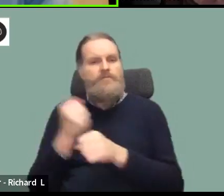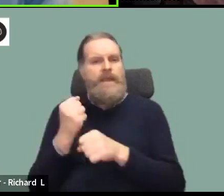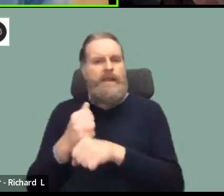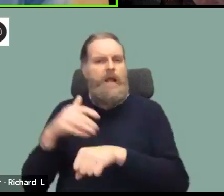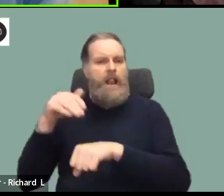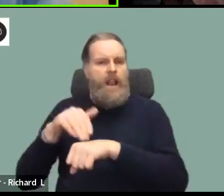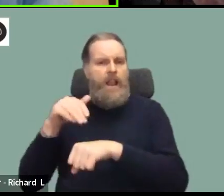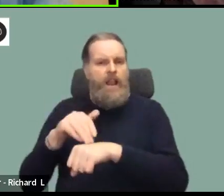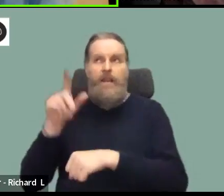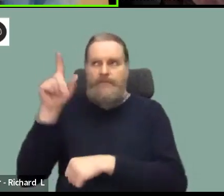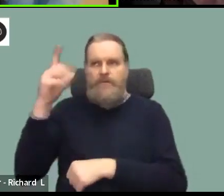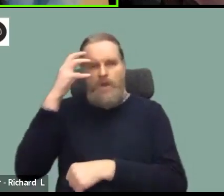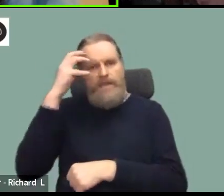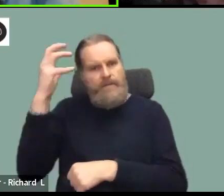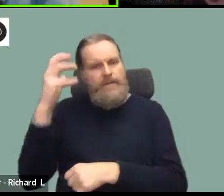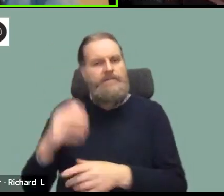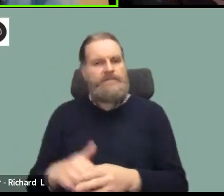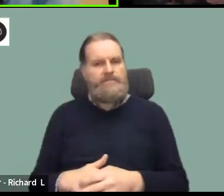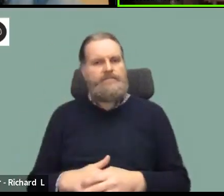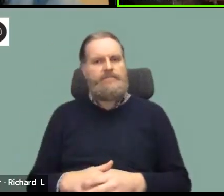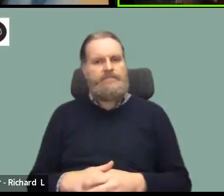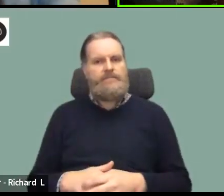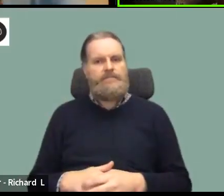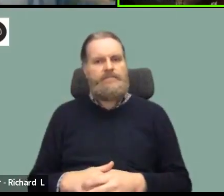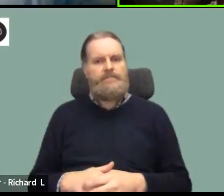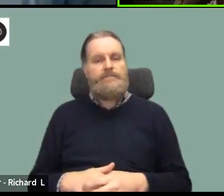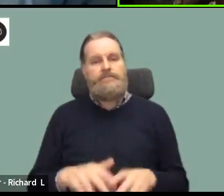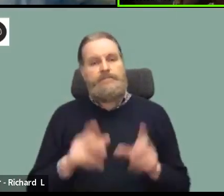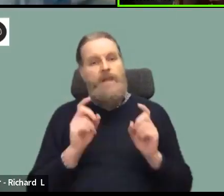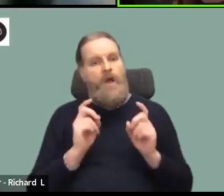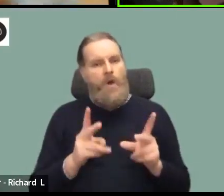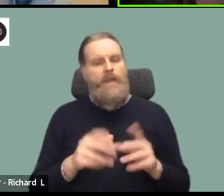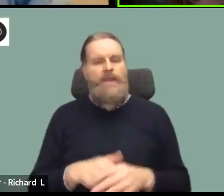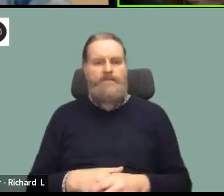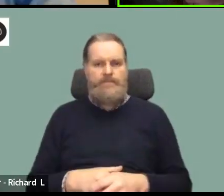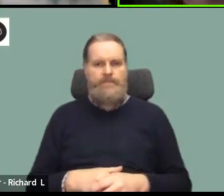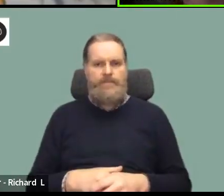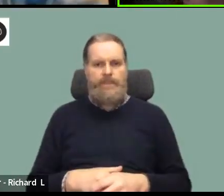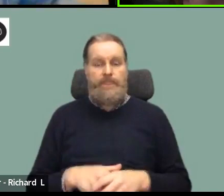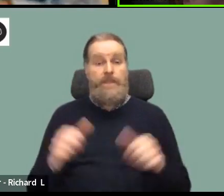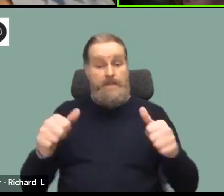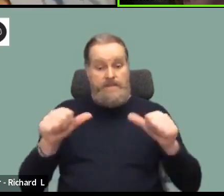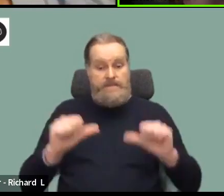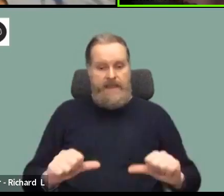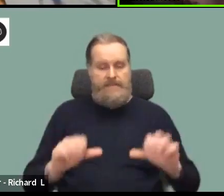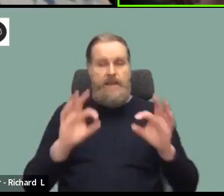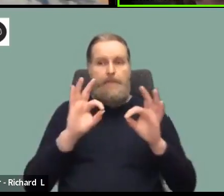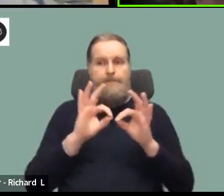it will create real pressure it will create real pressure on the employers and the government. Okay, thank you.